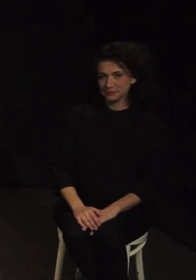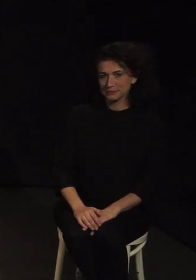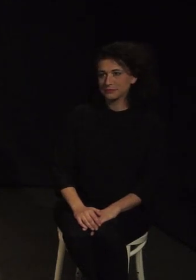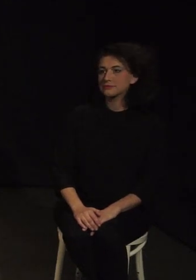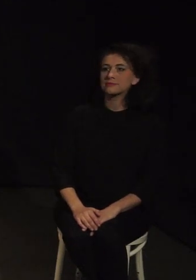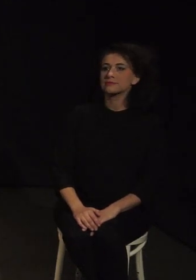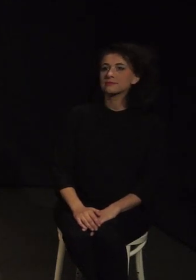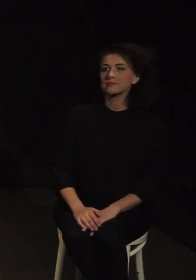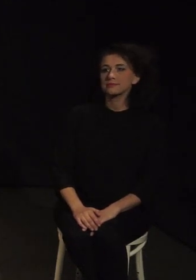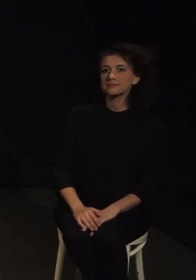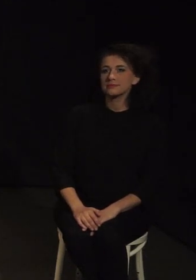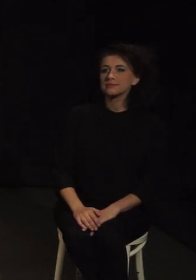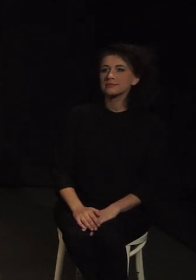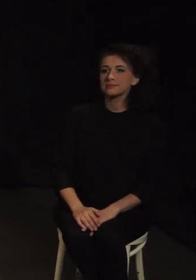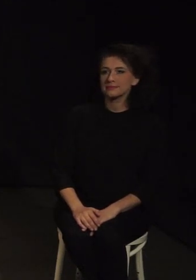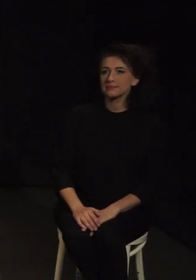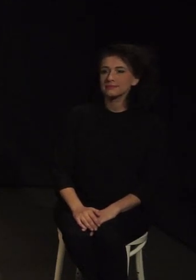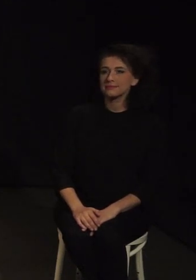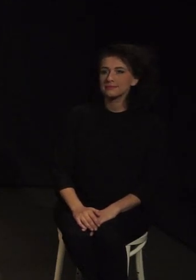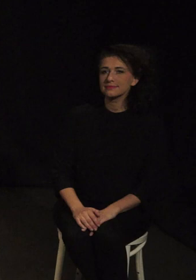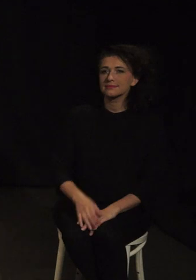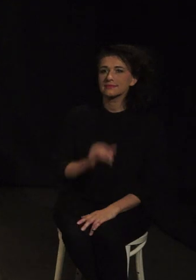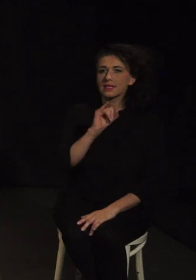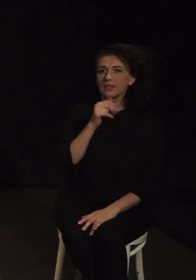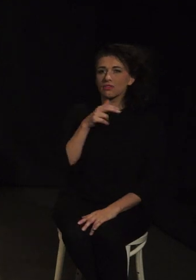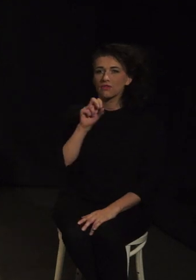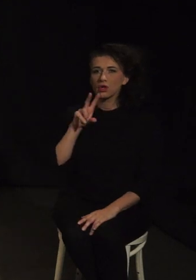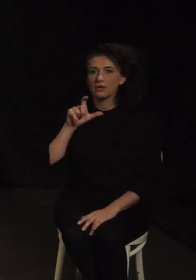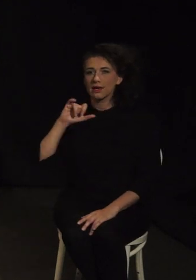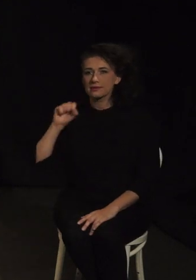Isn't "The Invocation" maybe too...